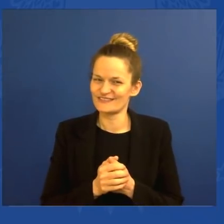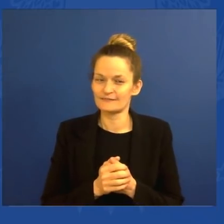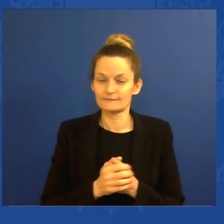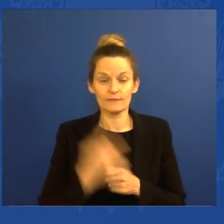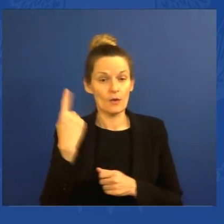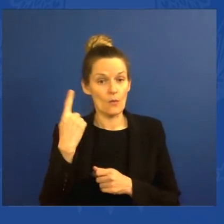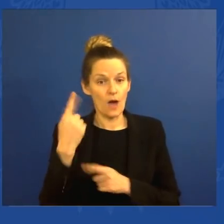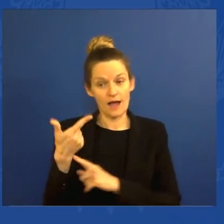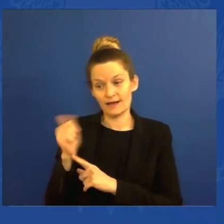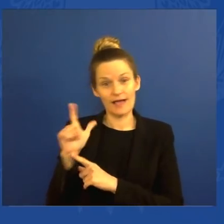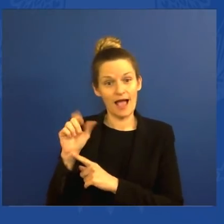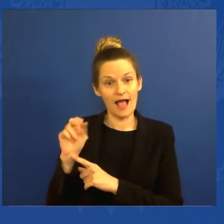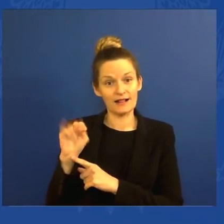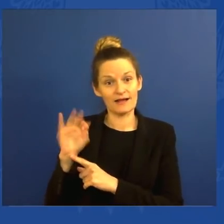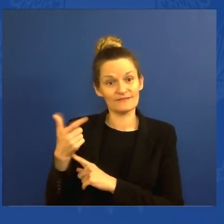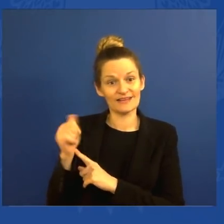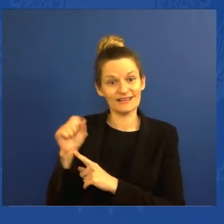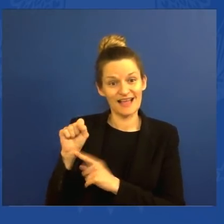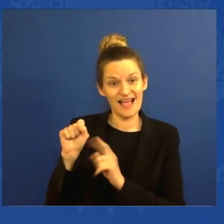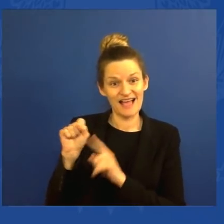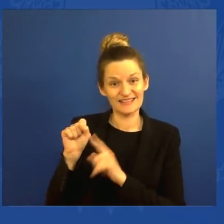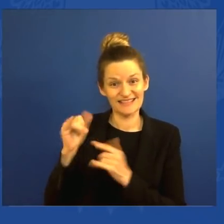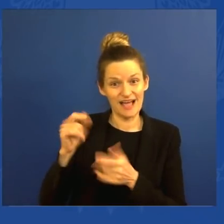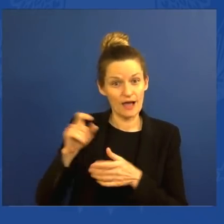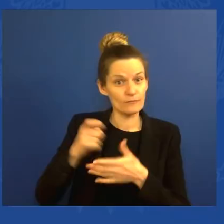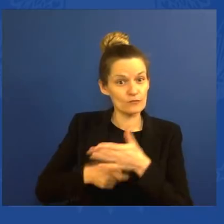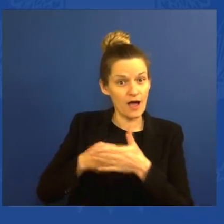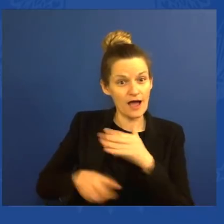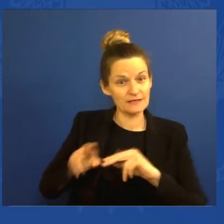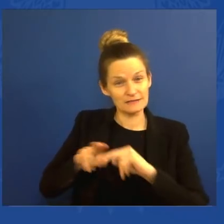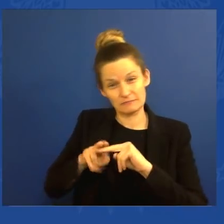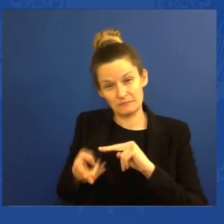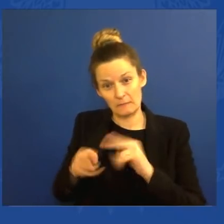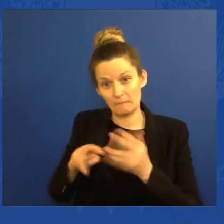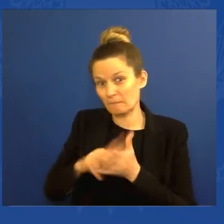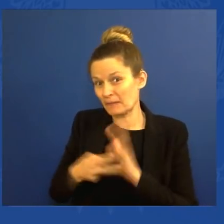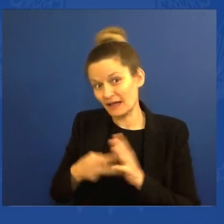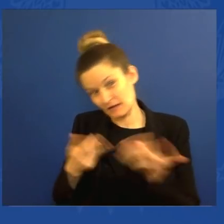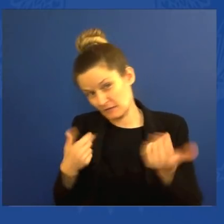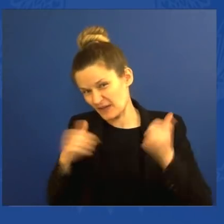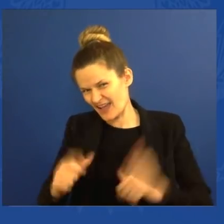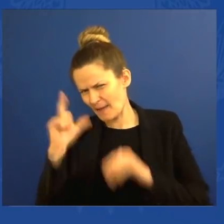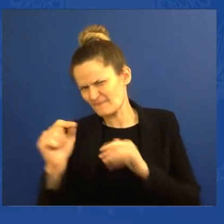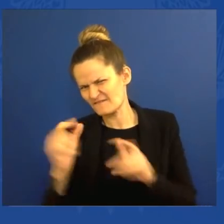Governor Holcomb: Yeah. No, so, you know, it's speed. We got to get there, and we got to get there yesterday. And then also partnerships.